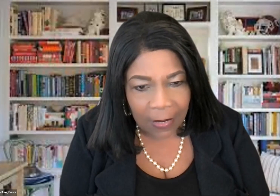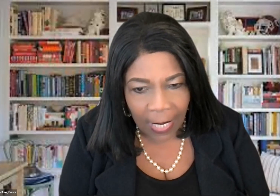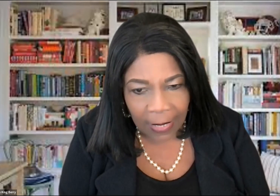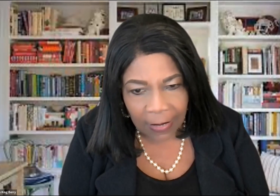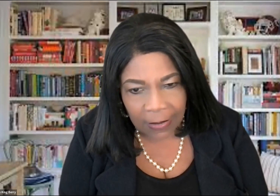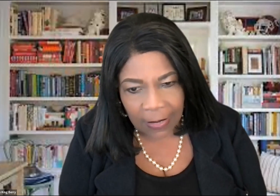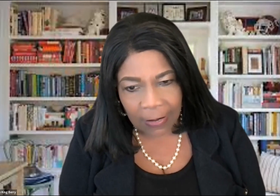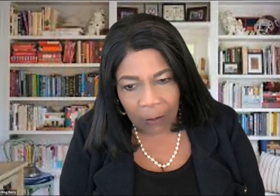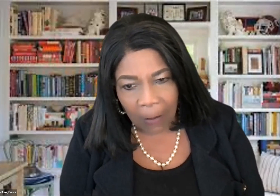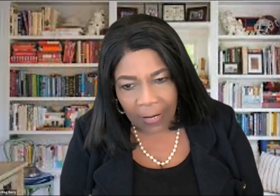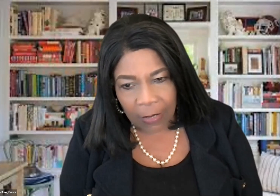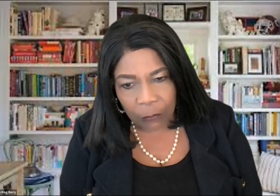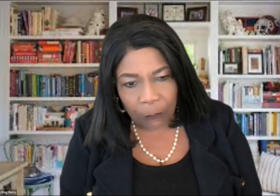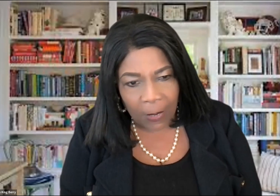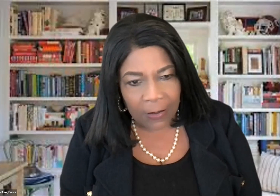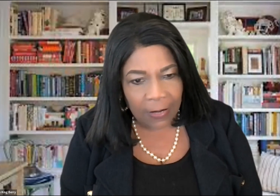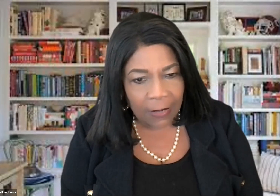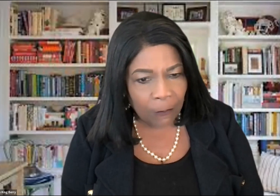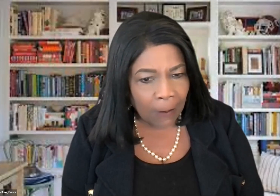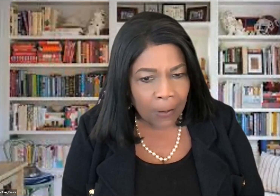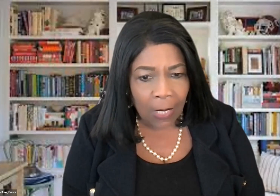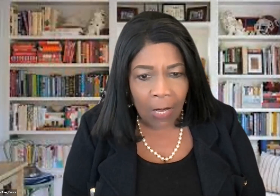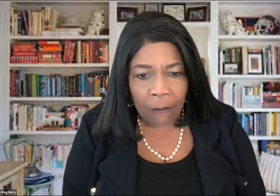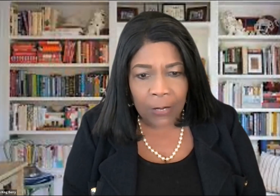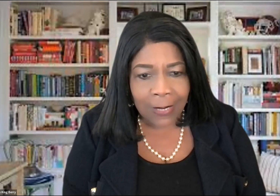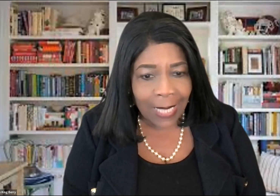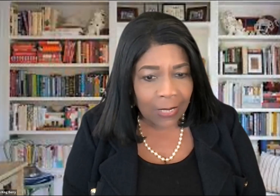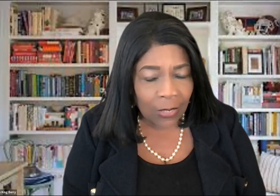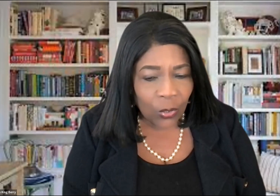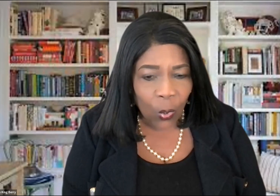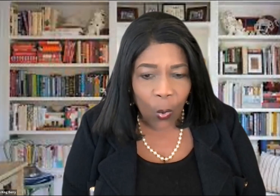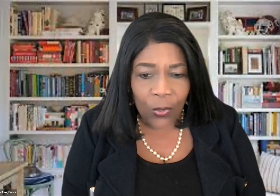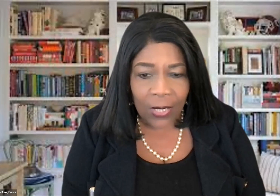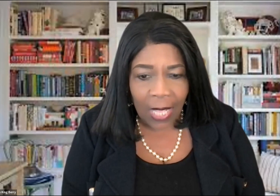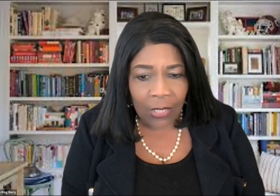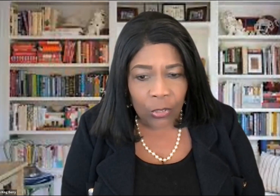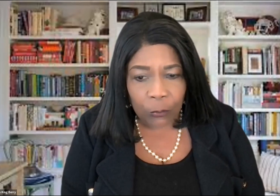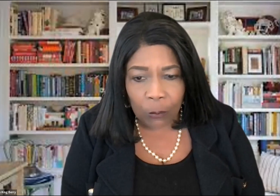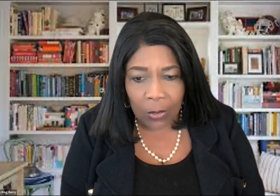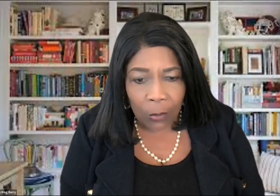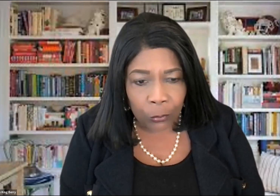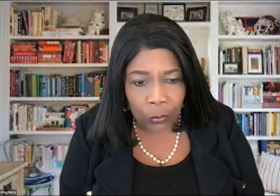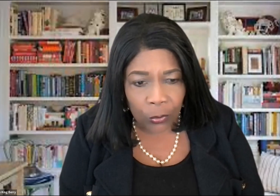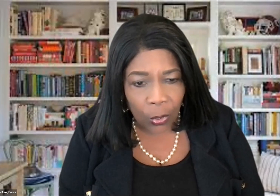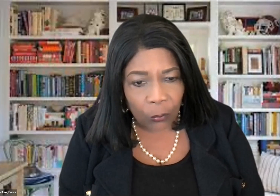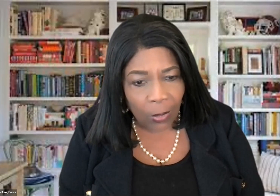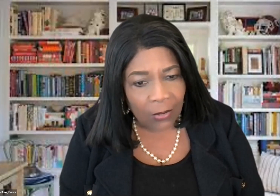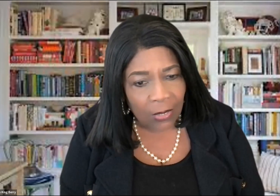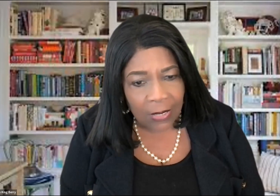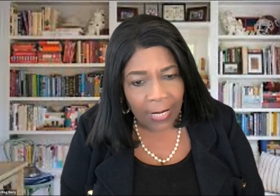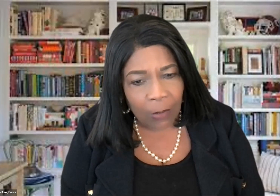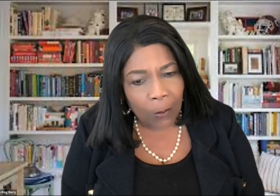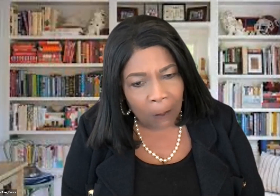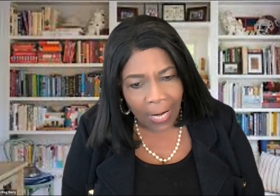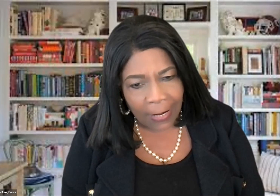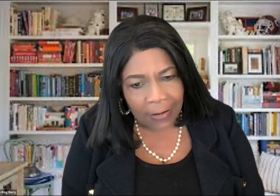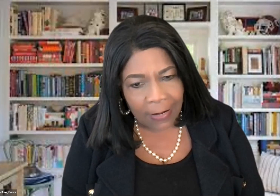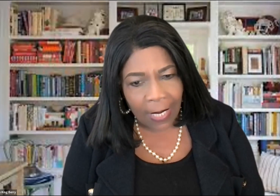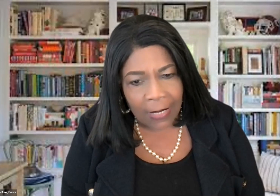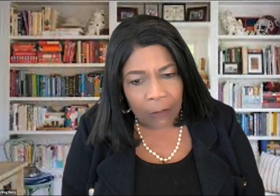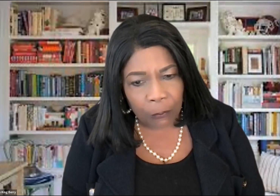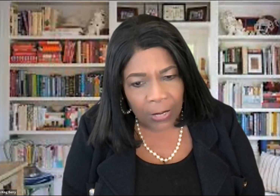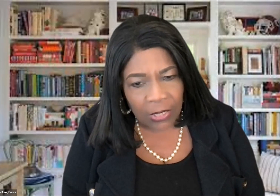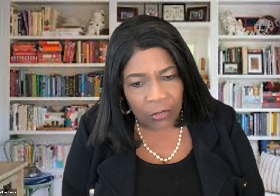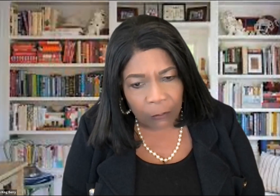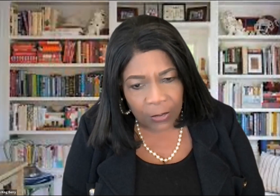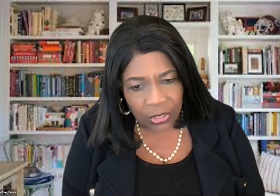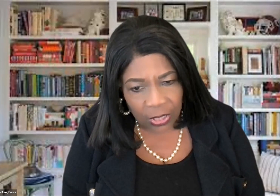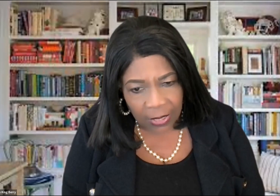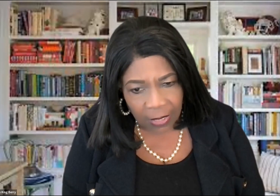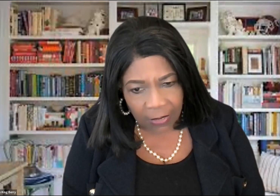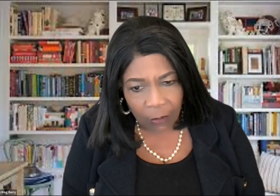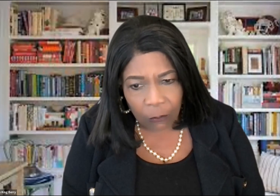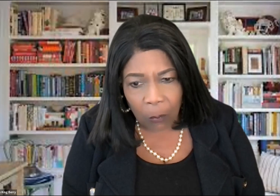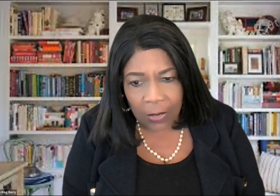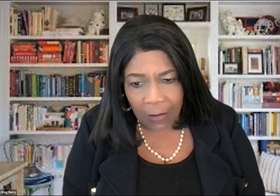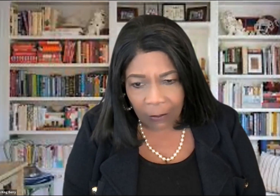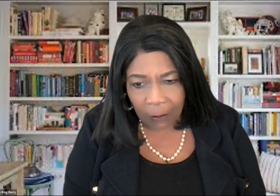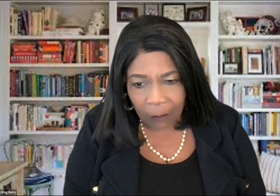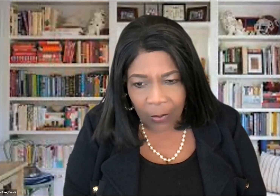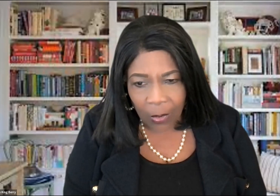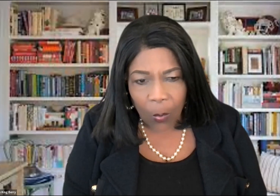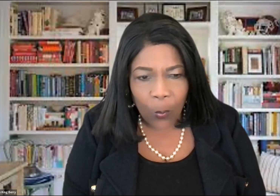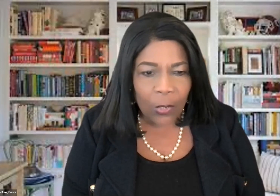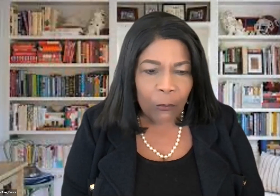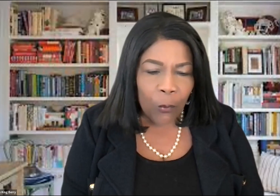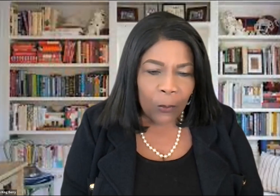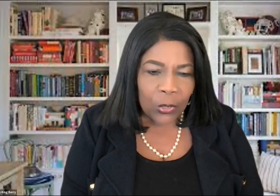I want to thank the Dc. humanities for funding the development of these lessons on the knowledge of human cultures through understanding what binds and differentiates us from one another.